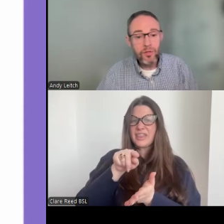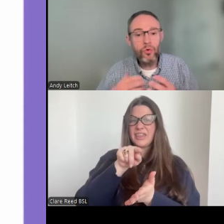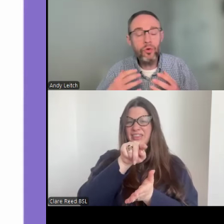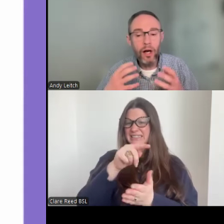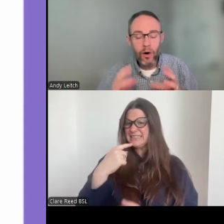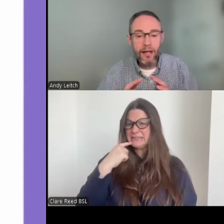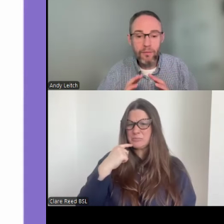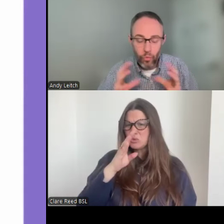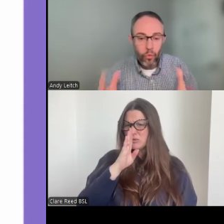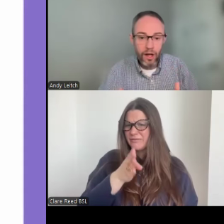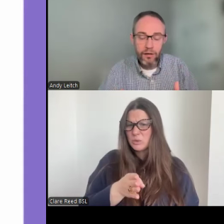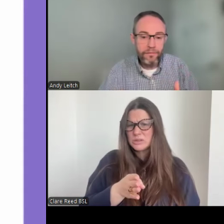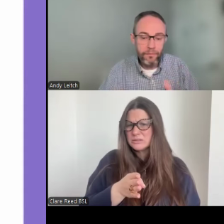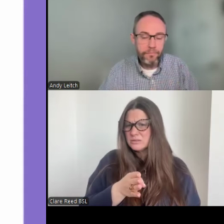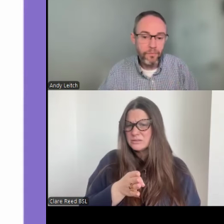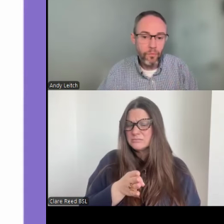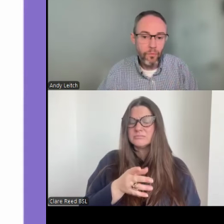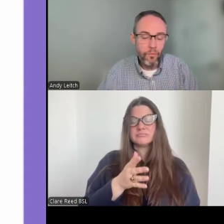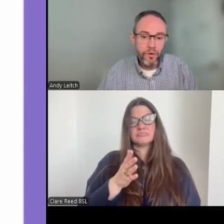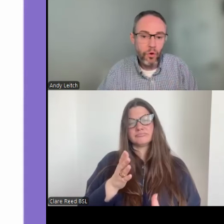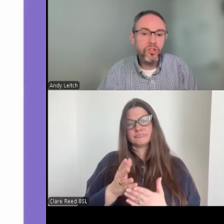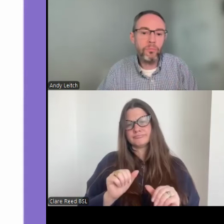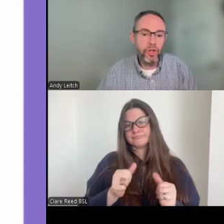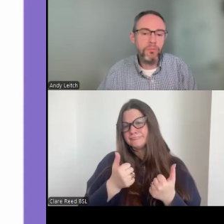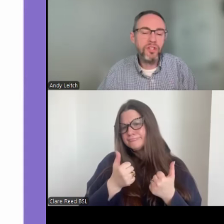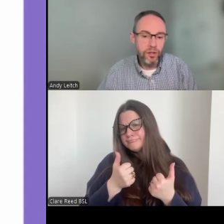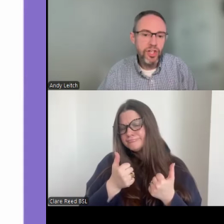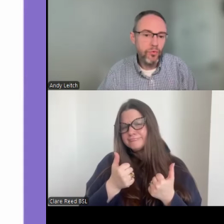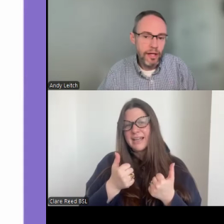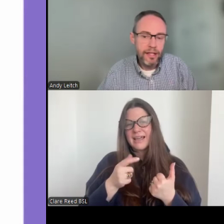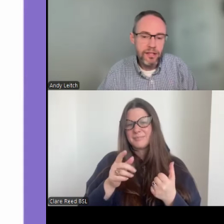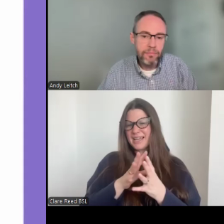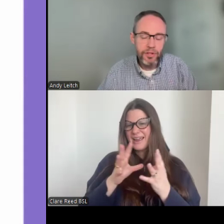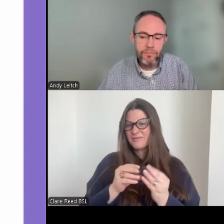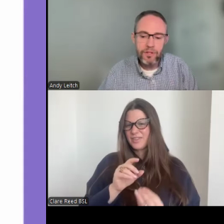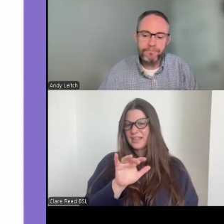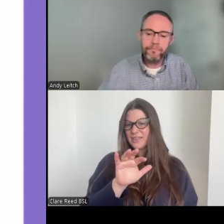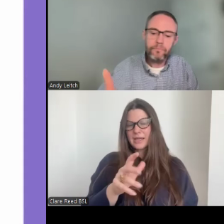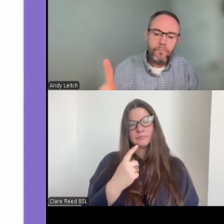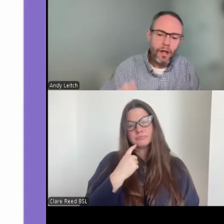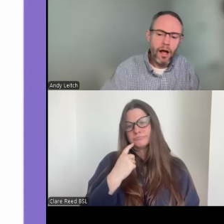It's all a great one-stop shop solution really in simple terms.